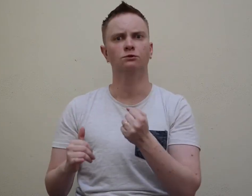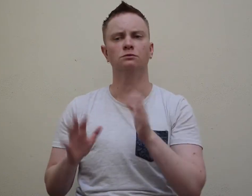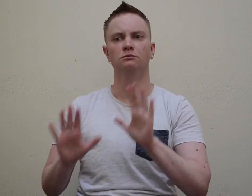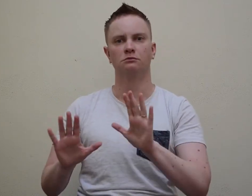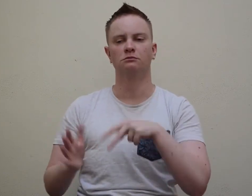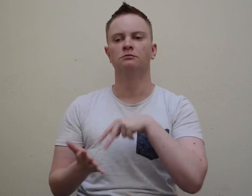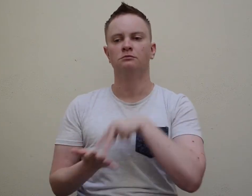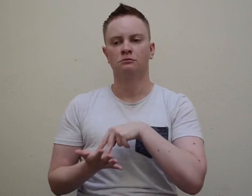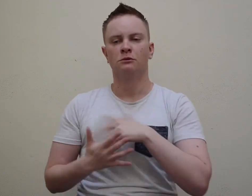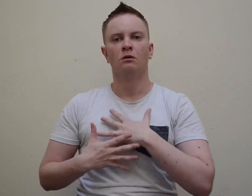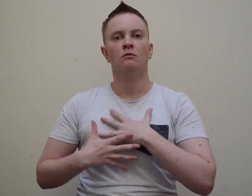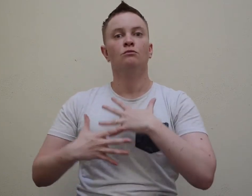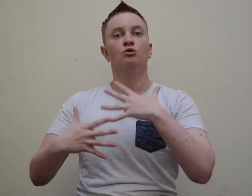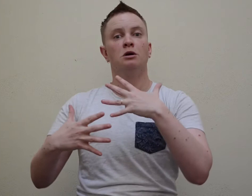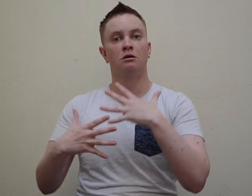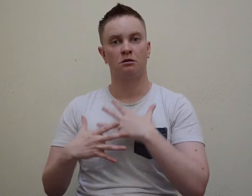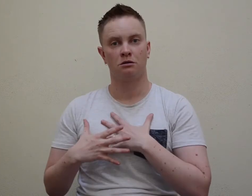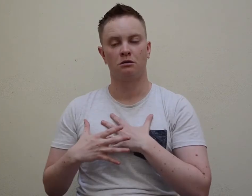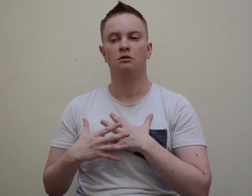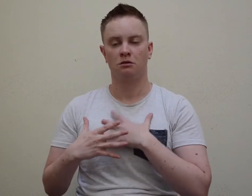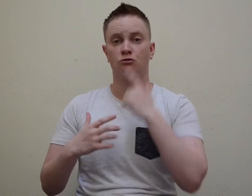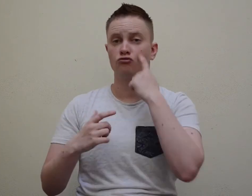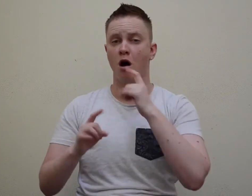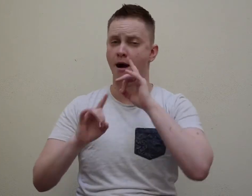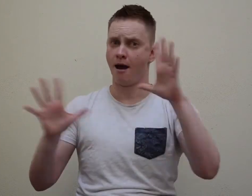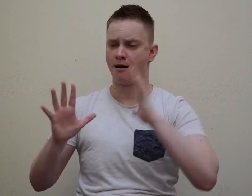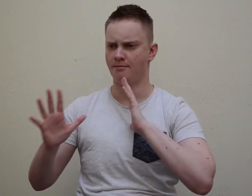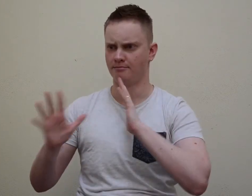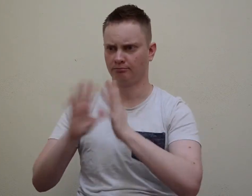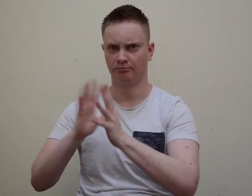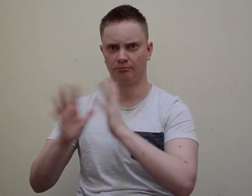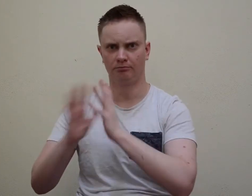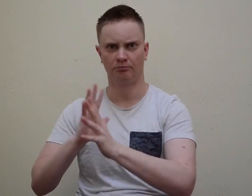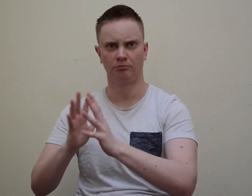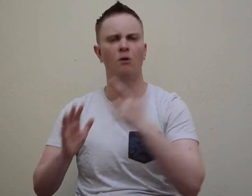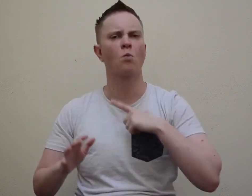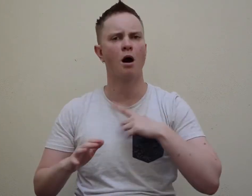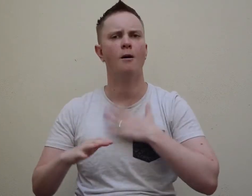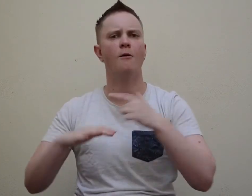I had to just stand there. Take a breath. Try and express myself clearly